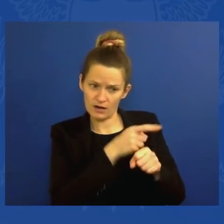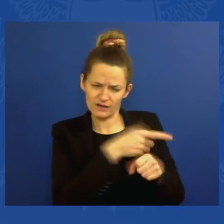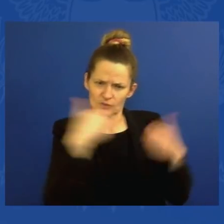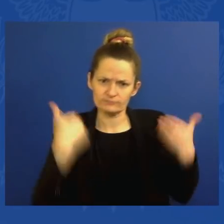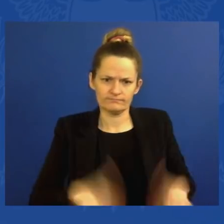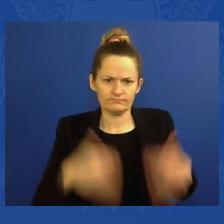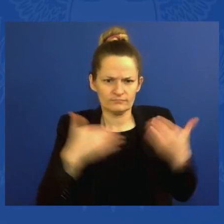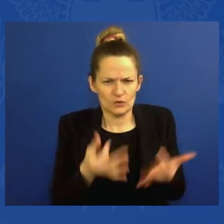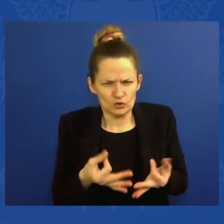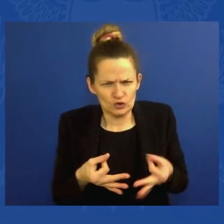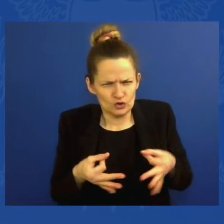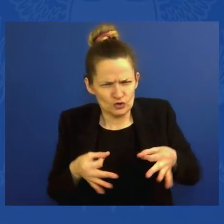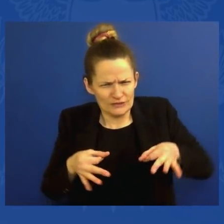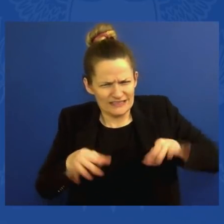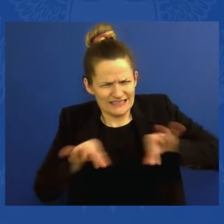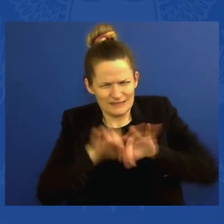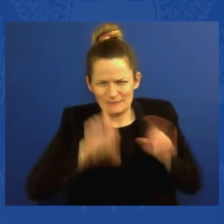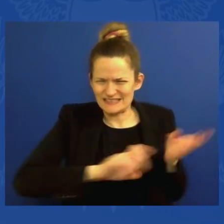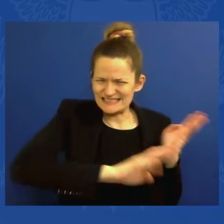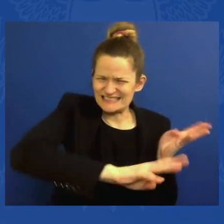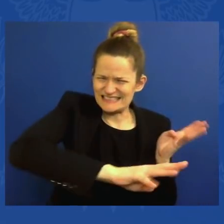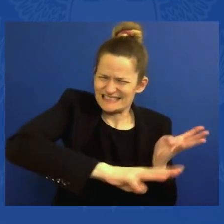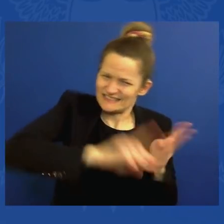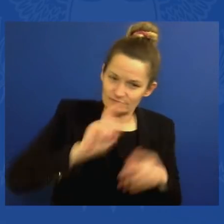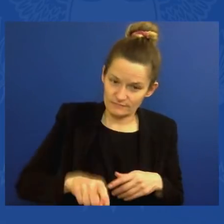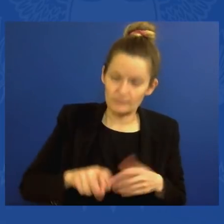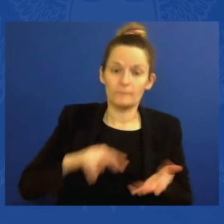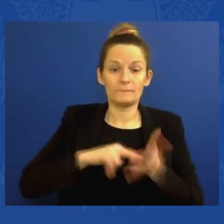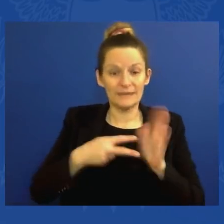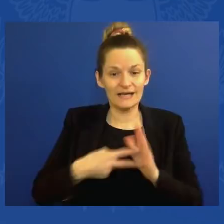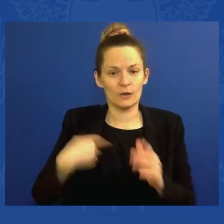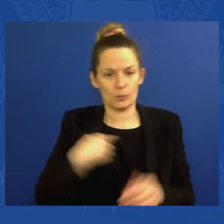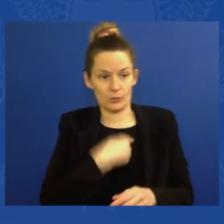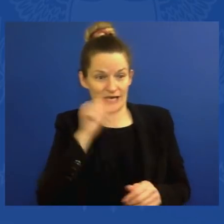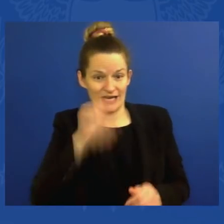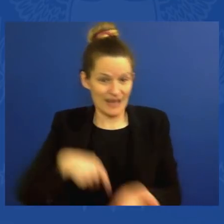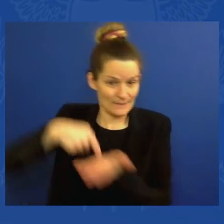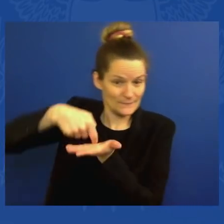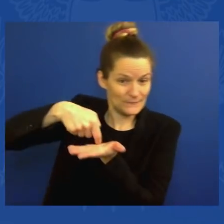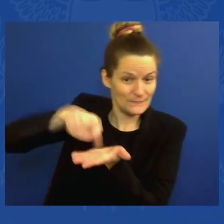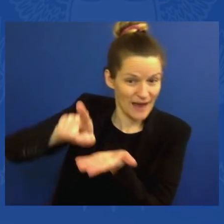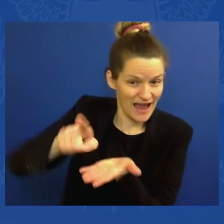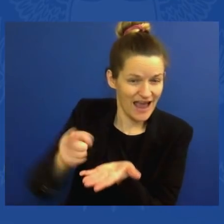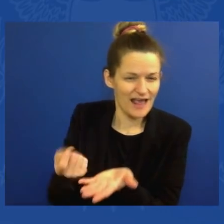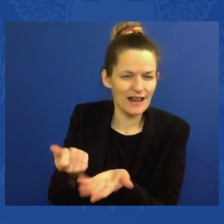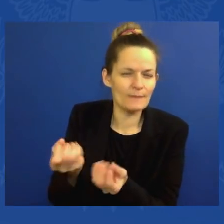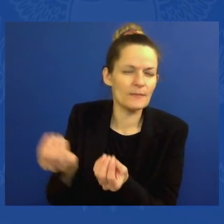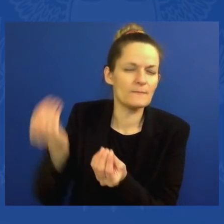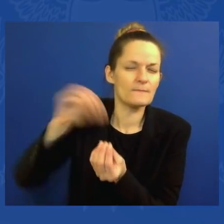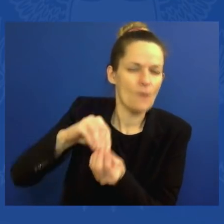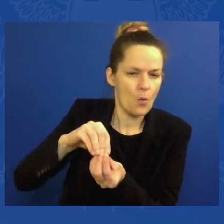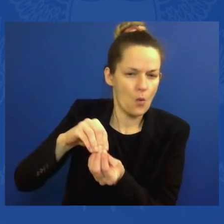to pay a little more for them if they're made in America. We're talking about things like semiconductors,